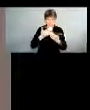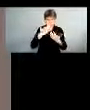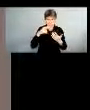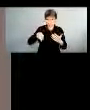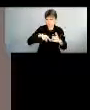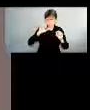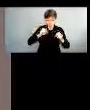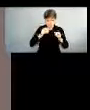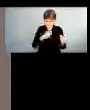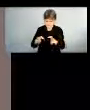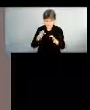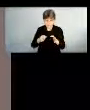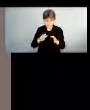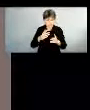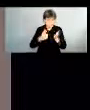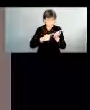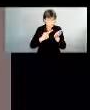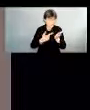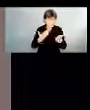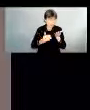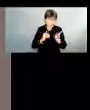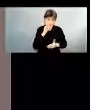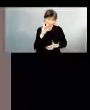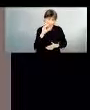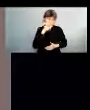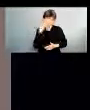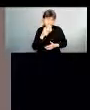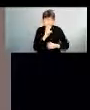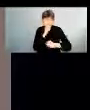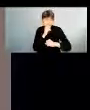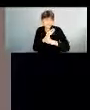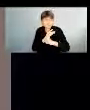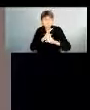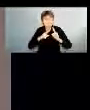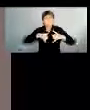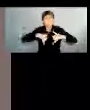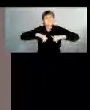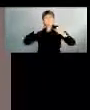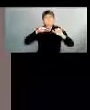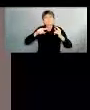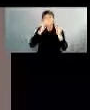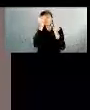important to be realistic about what is reasonable, feasible, and foreseeable in the coming year